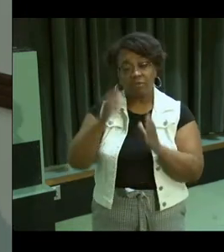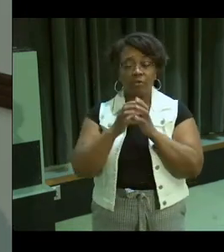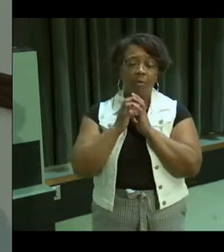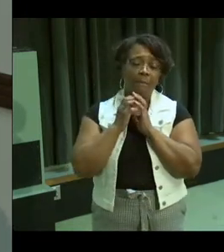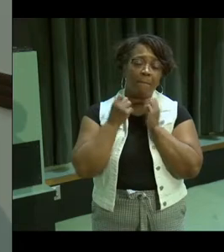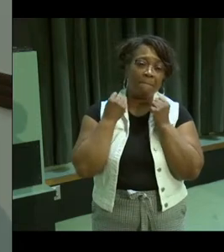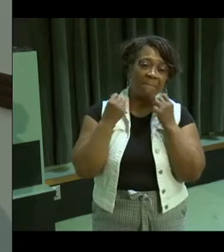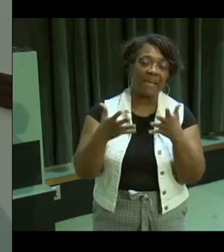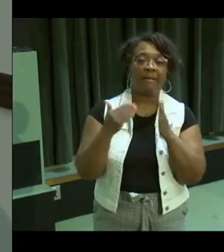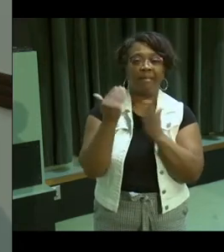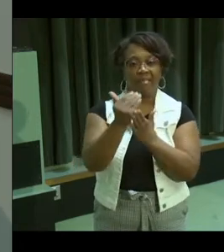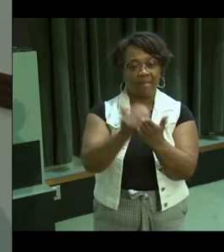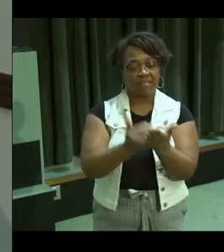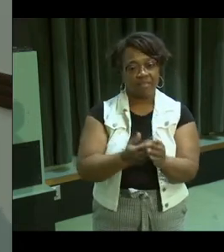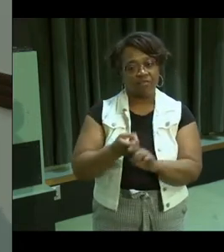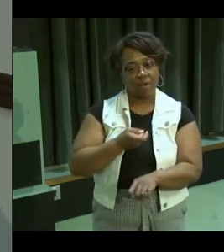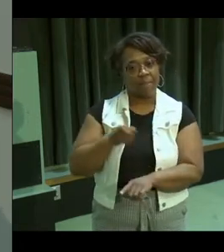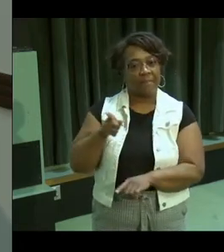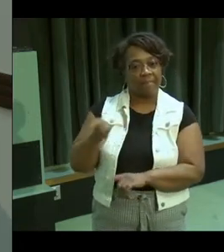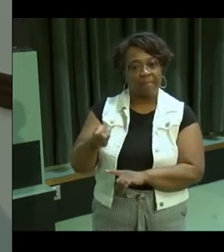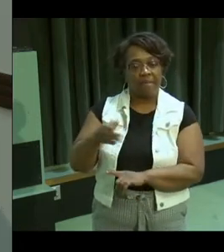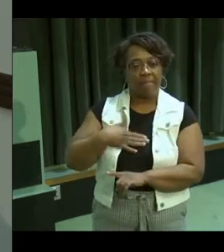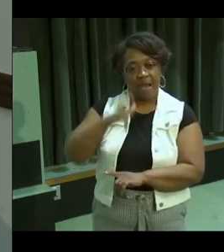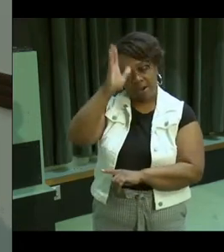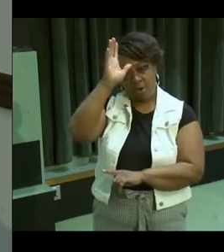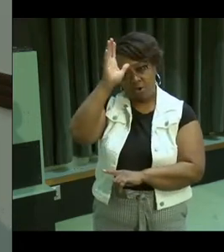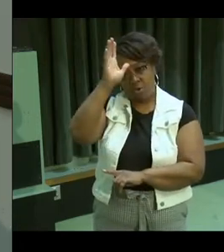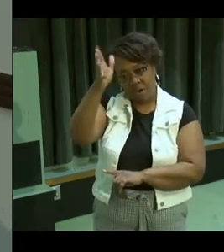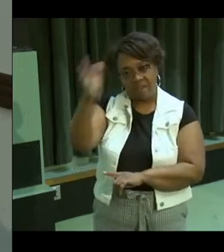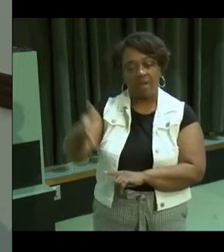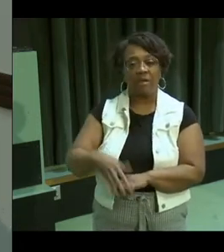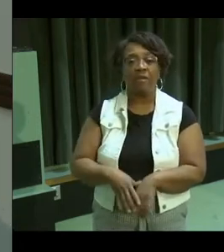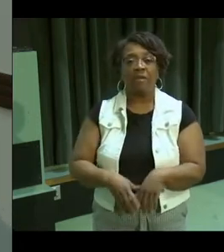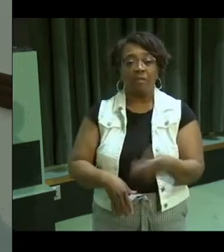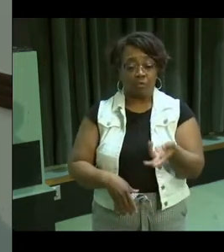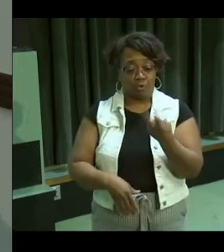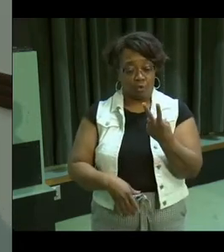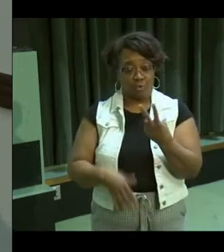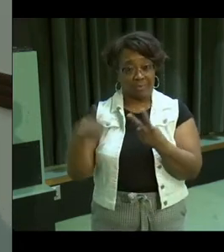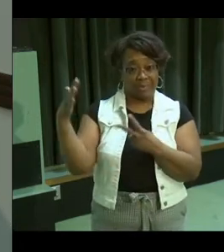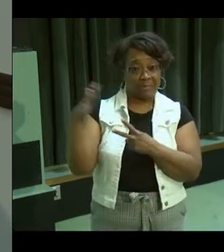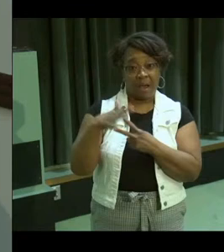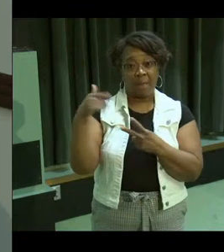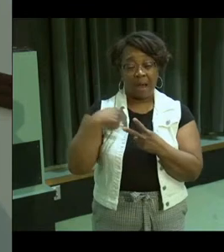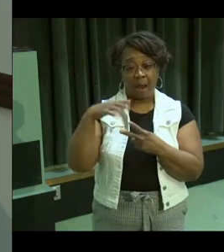learned so many lessons from my grandfather, I think probably